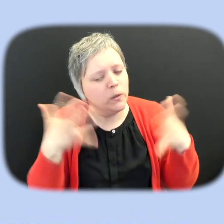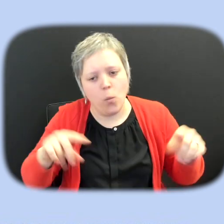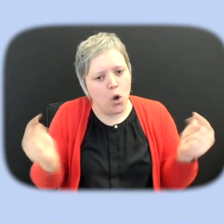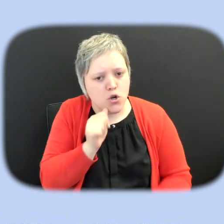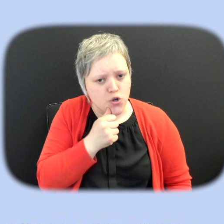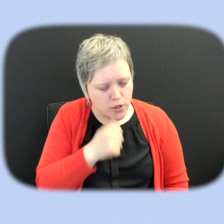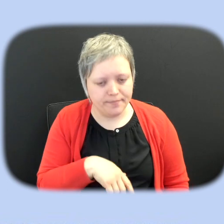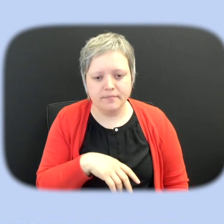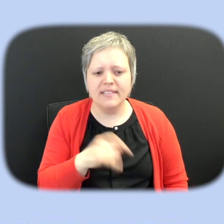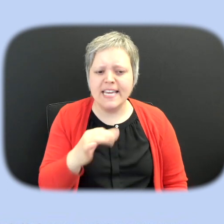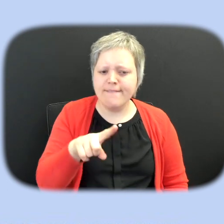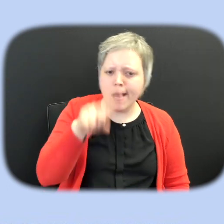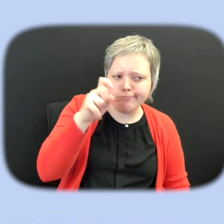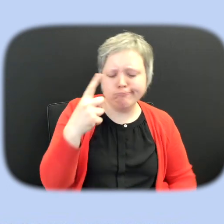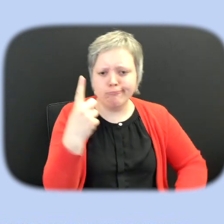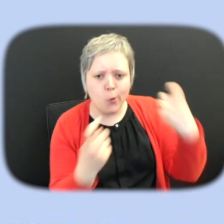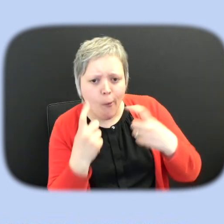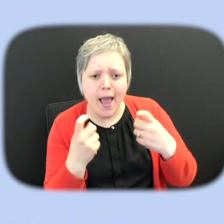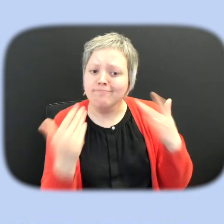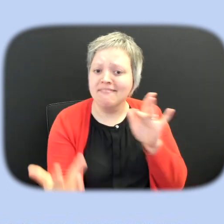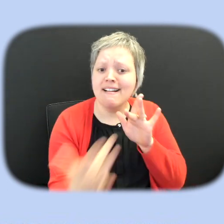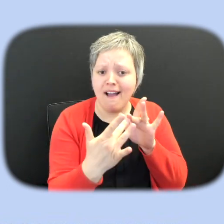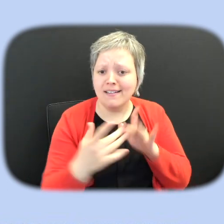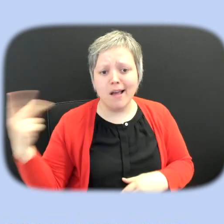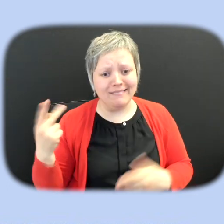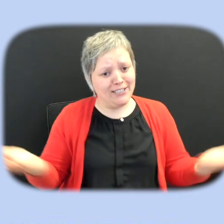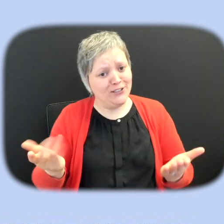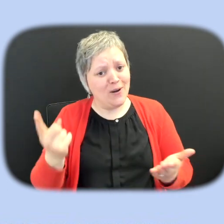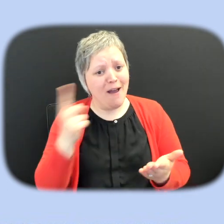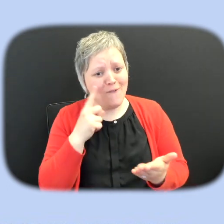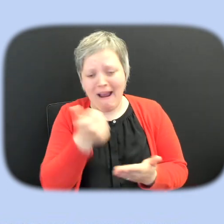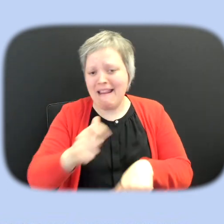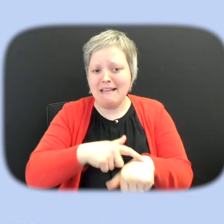us with any questions or concerns. We are always open to communicate. Thank you. Have a great day.